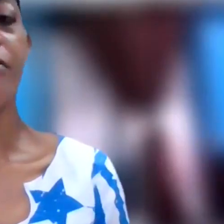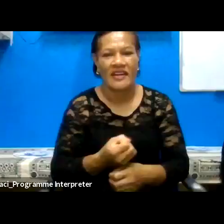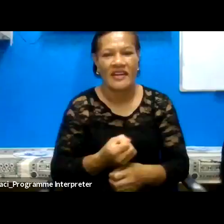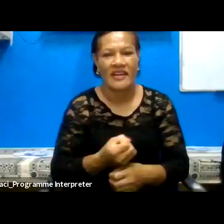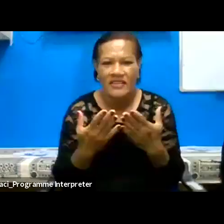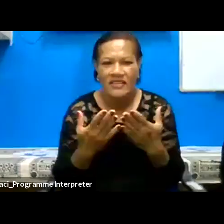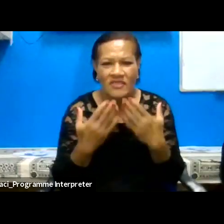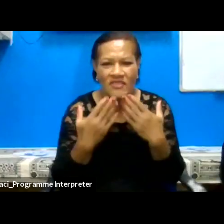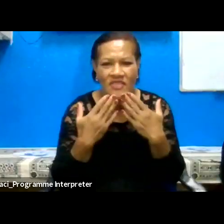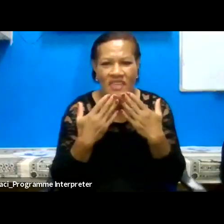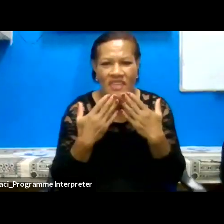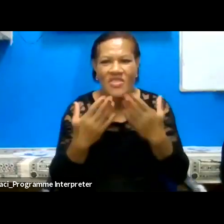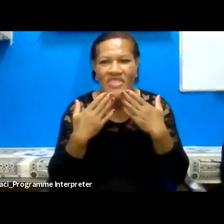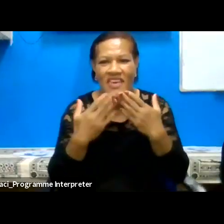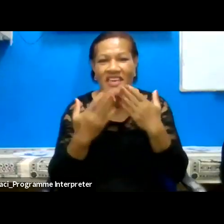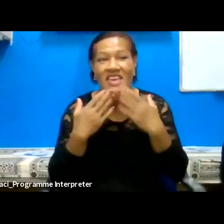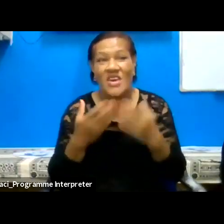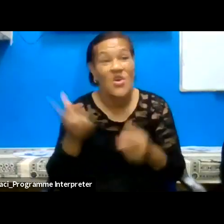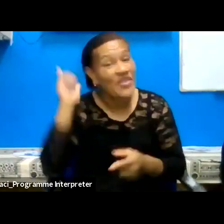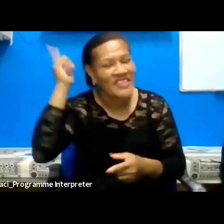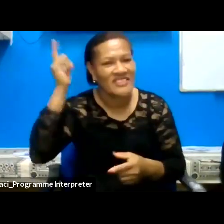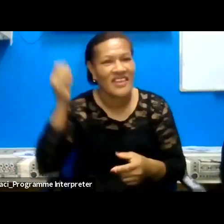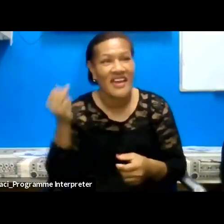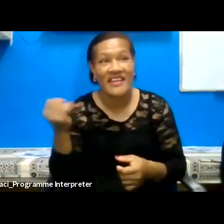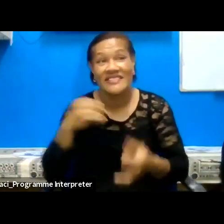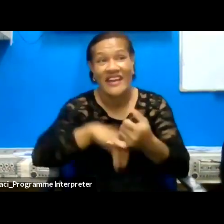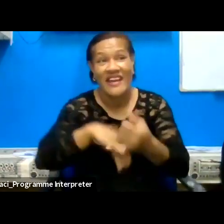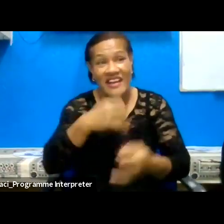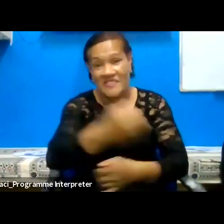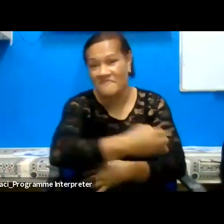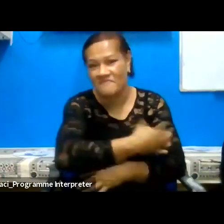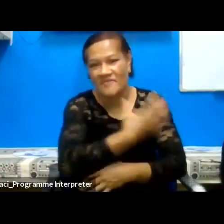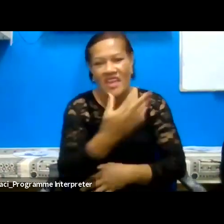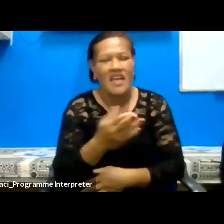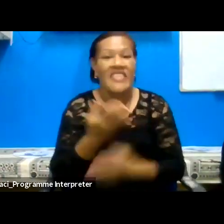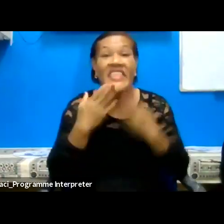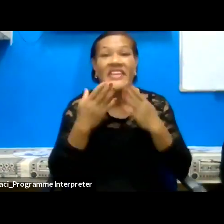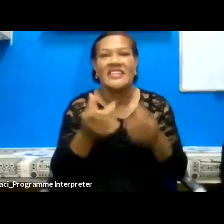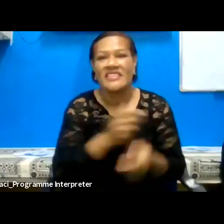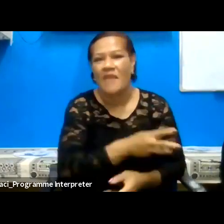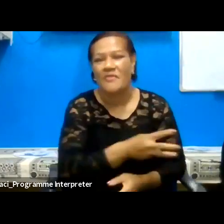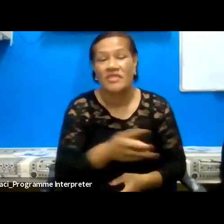celebrating thriving deaf communities for me and my